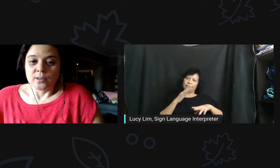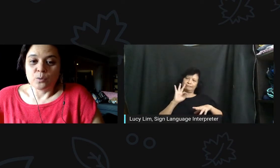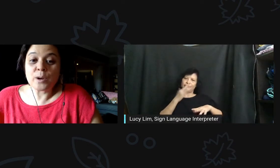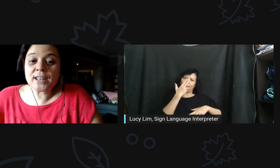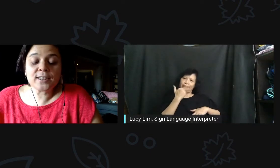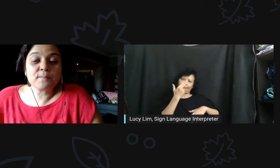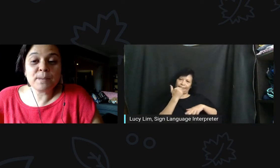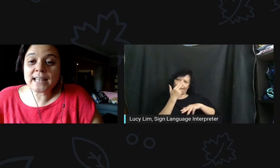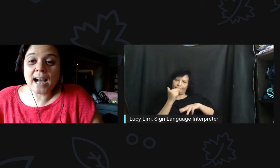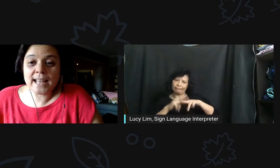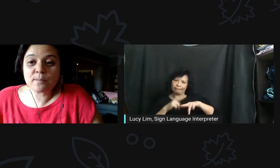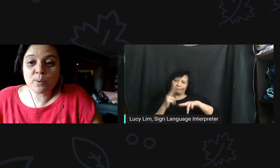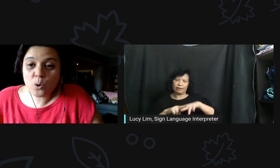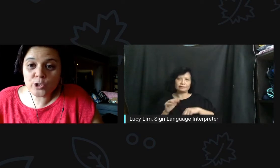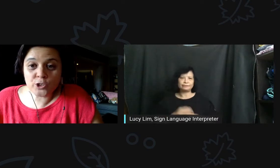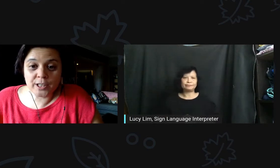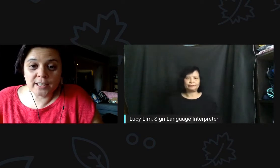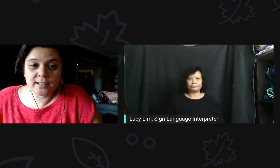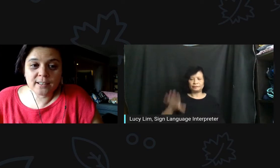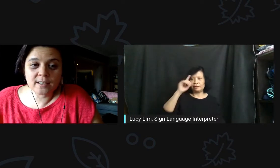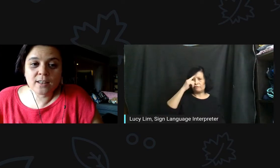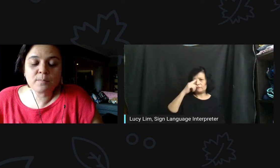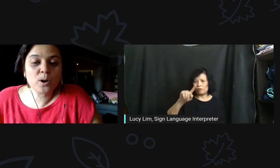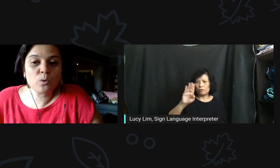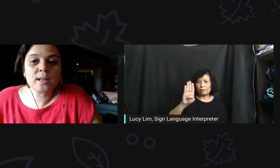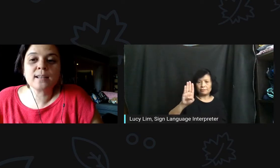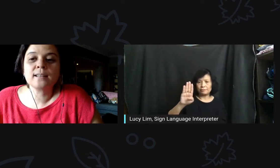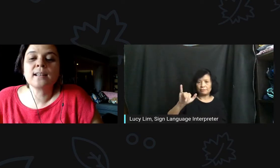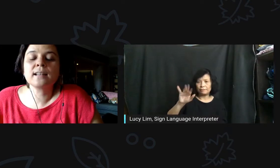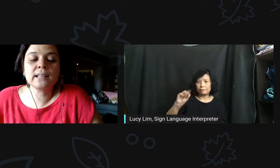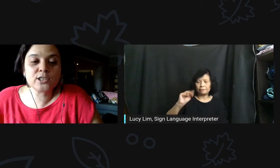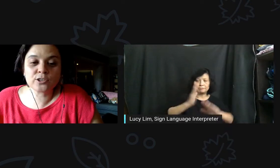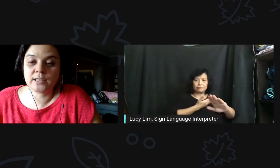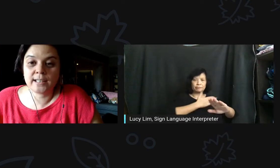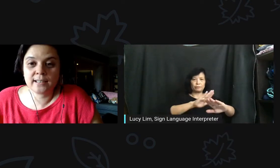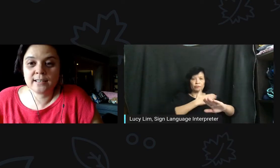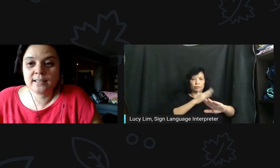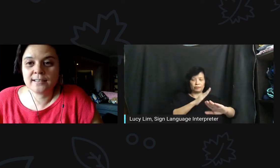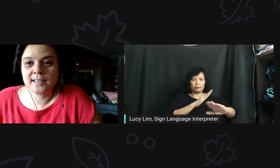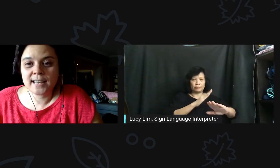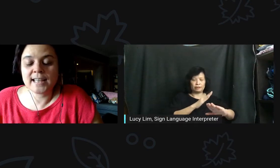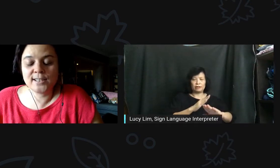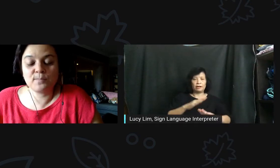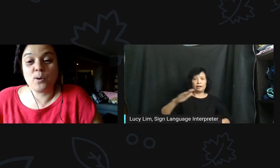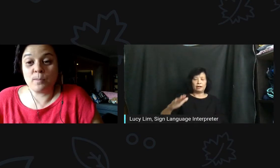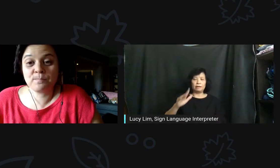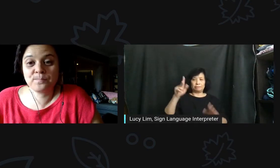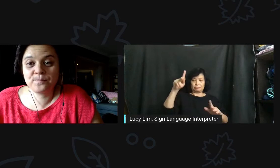With BIM poetry, the poet literally is the poem.